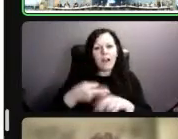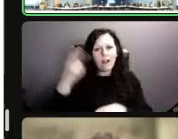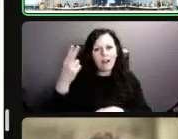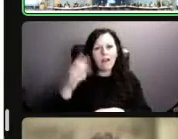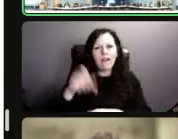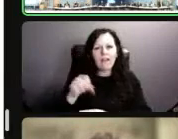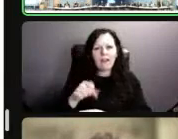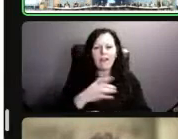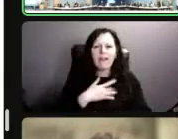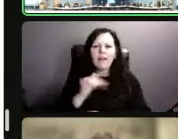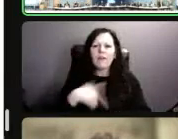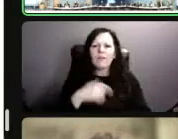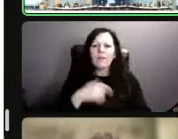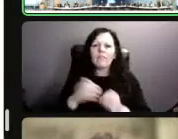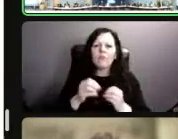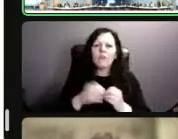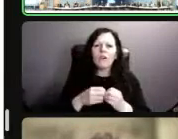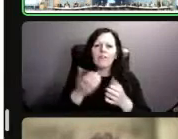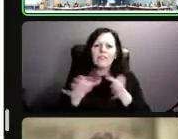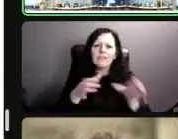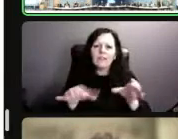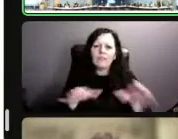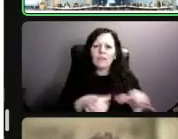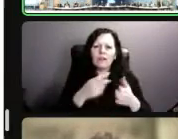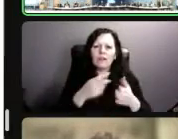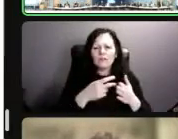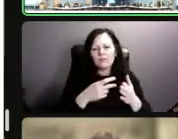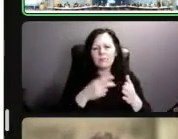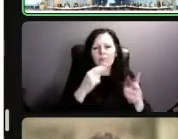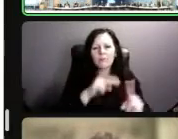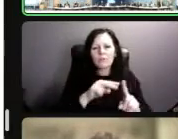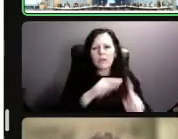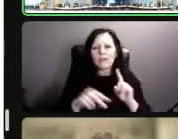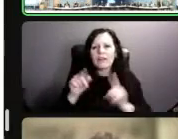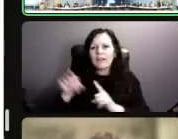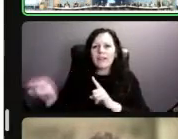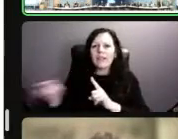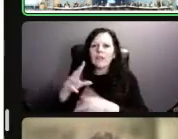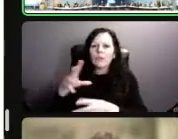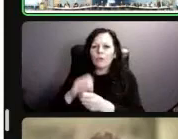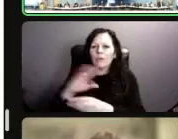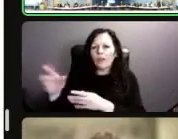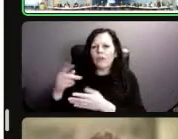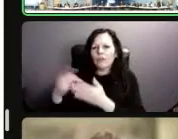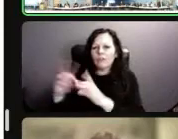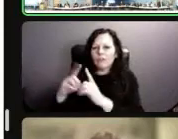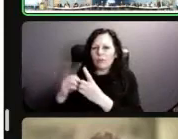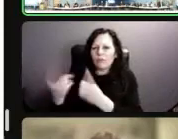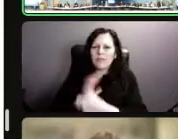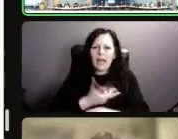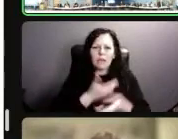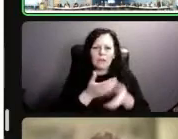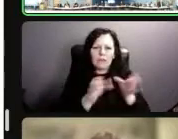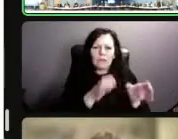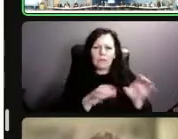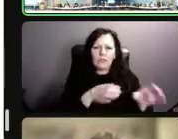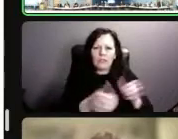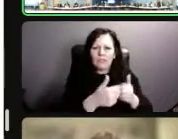UNDER 62 PERCENT IS HIGH.